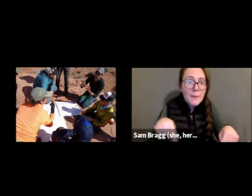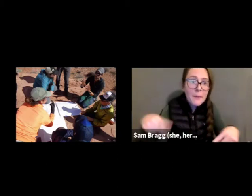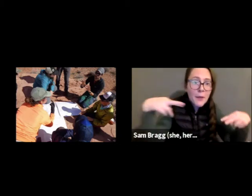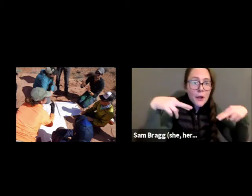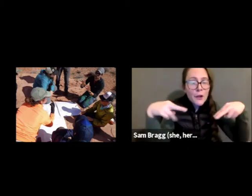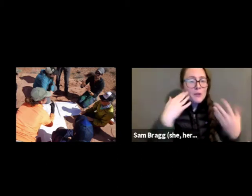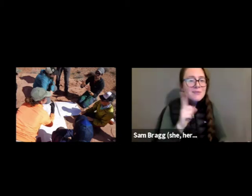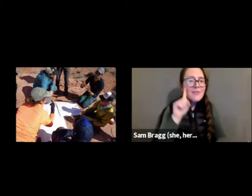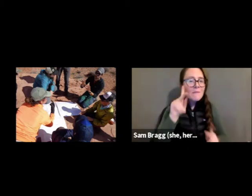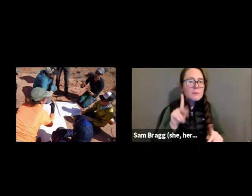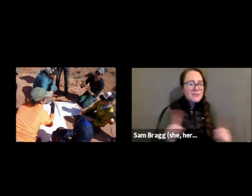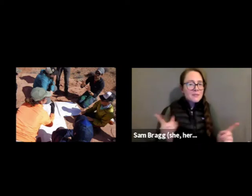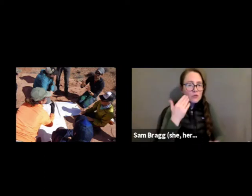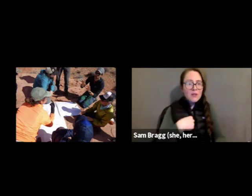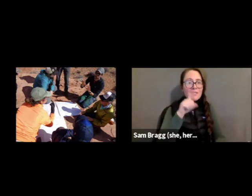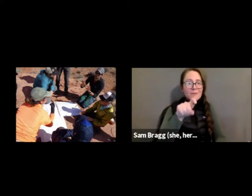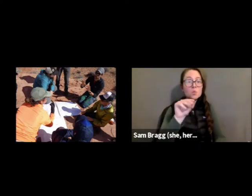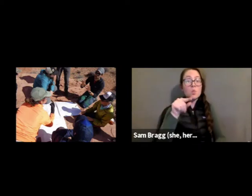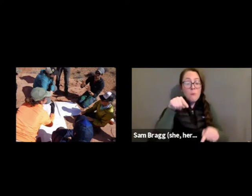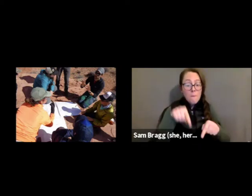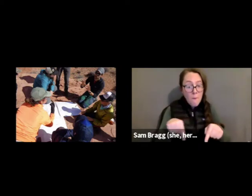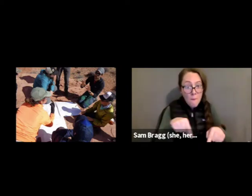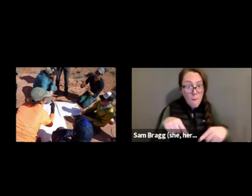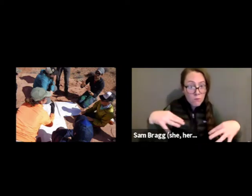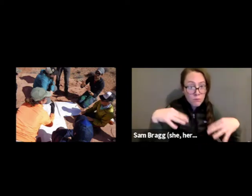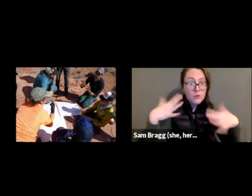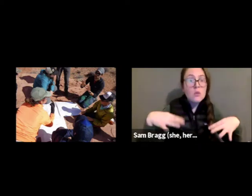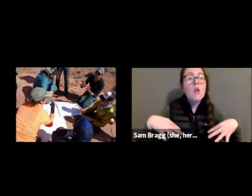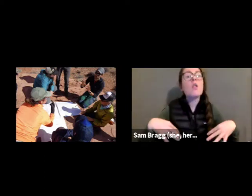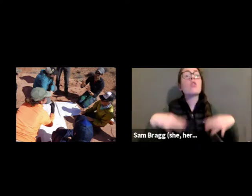and look at the map and point at the same time but deaf people function differently. We point